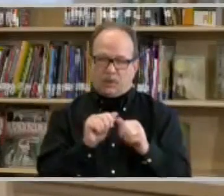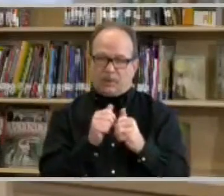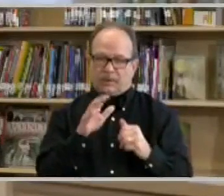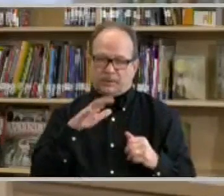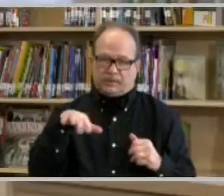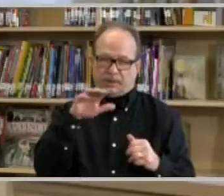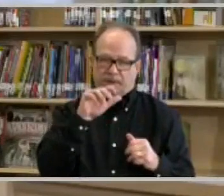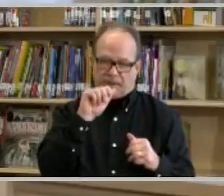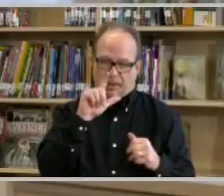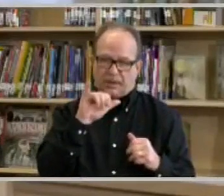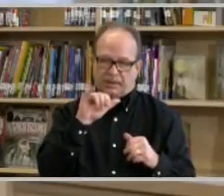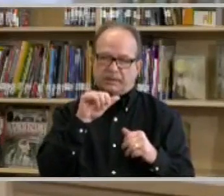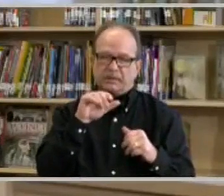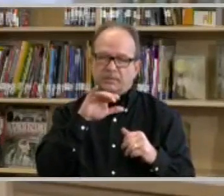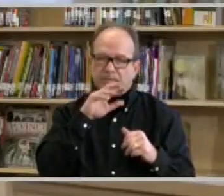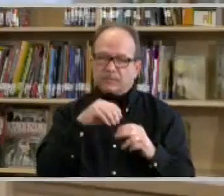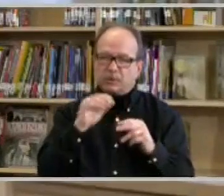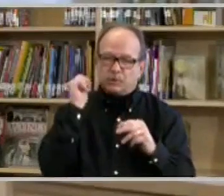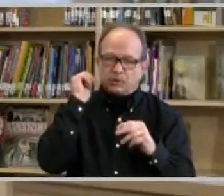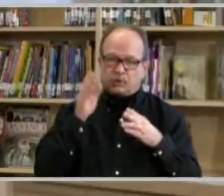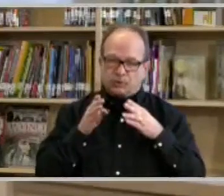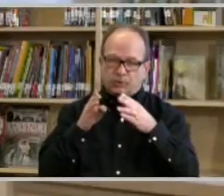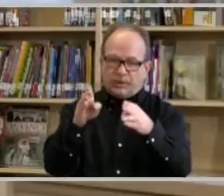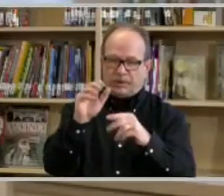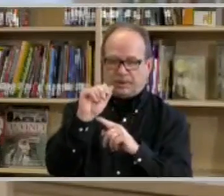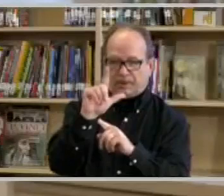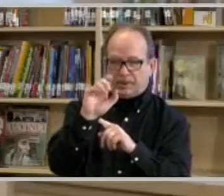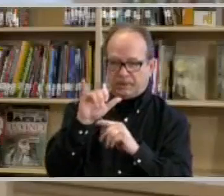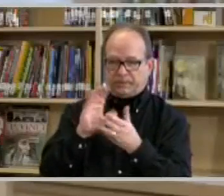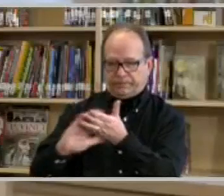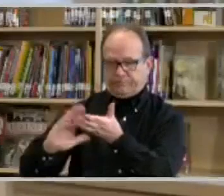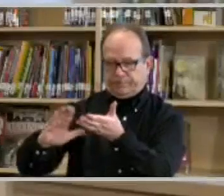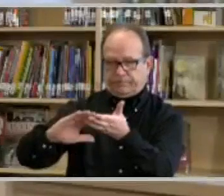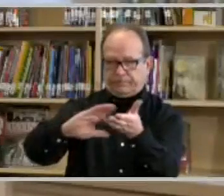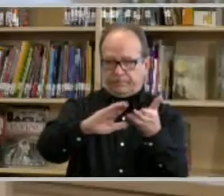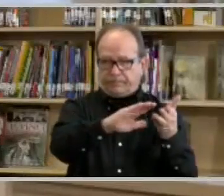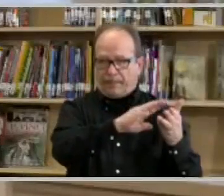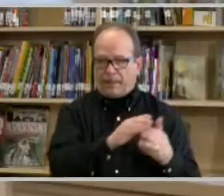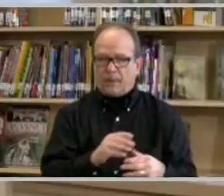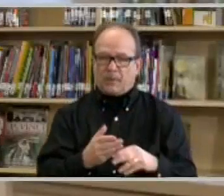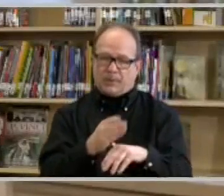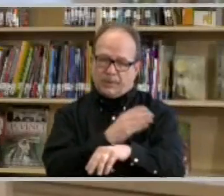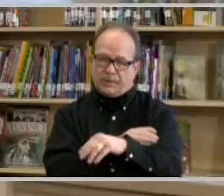SURE WE'RE CLEANING UP SOME AREAS AND MAKING NEEDED